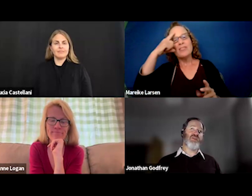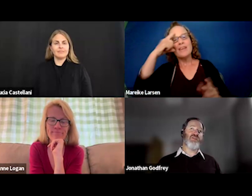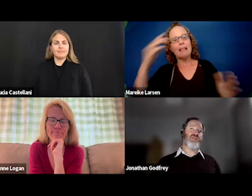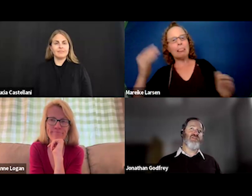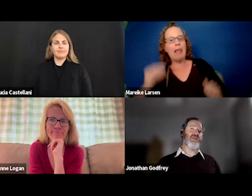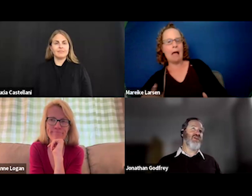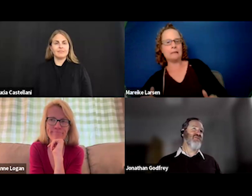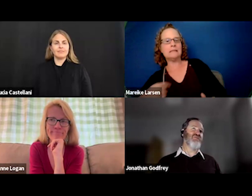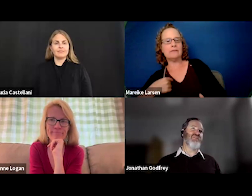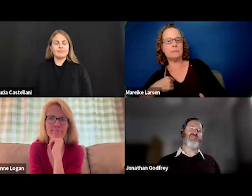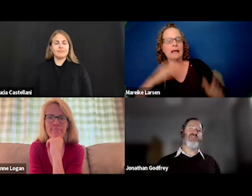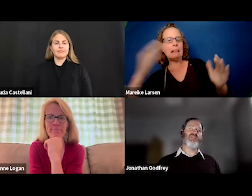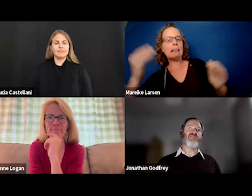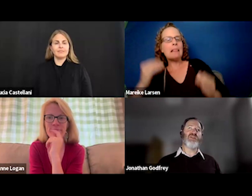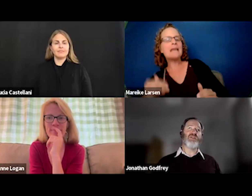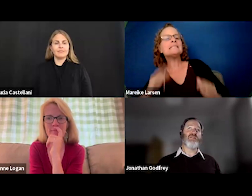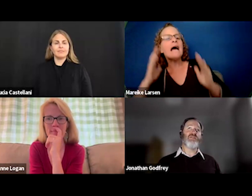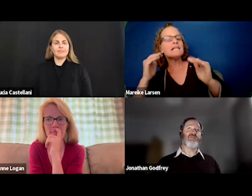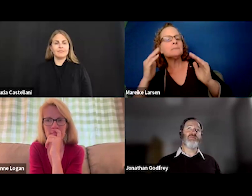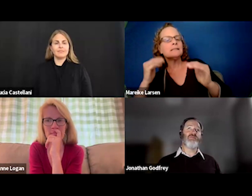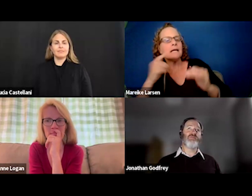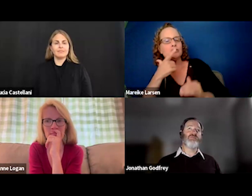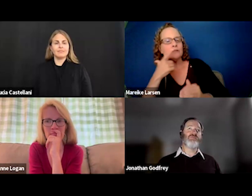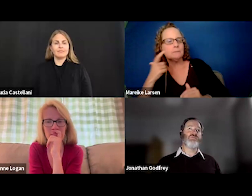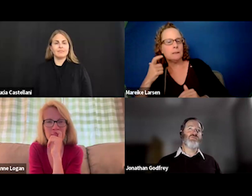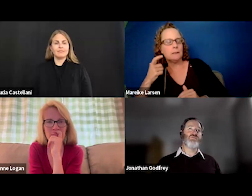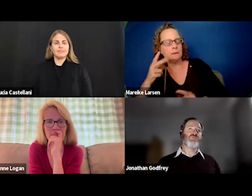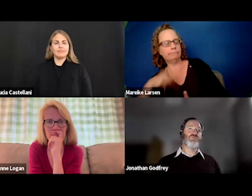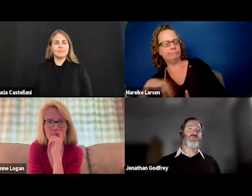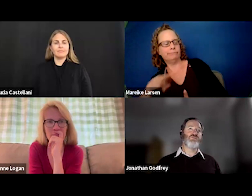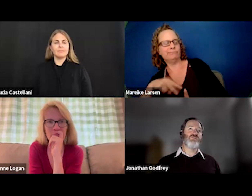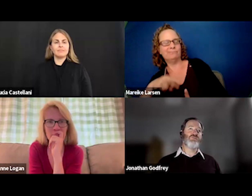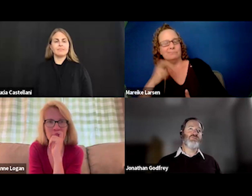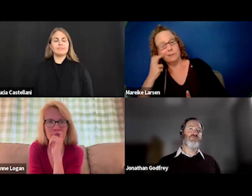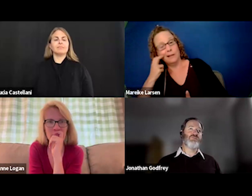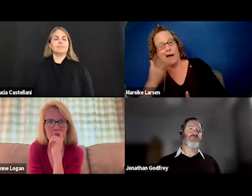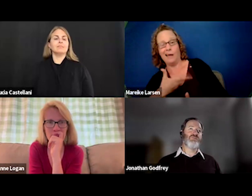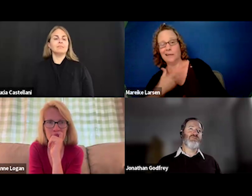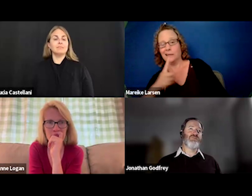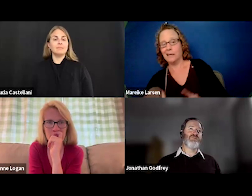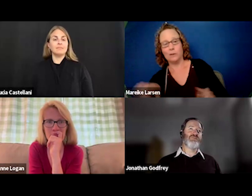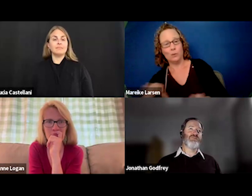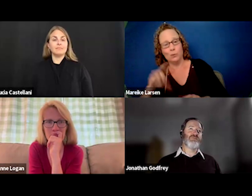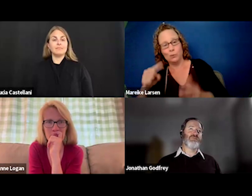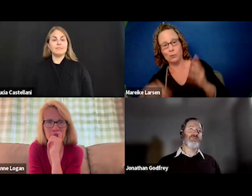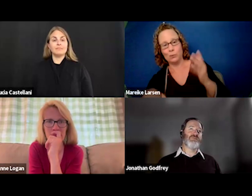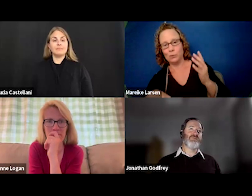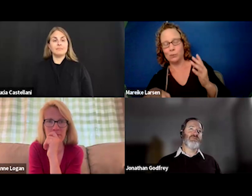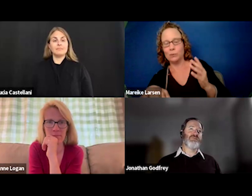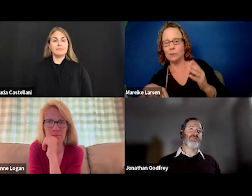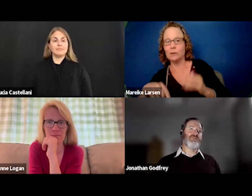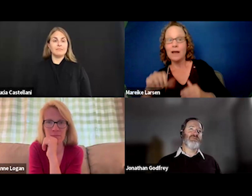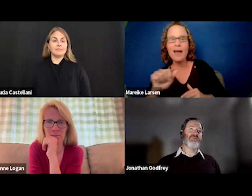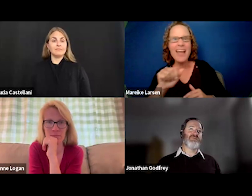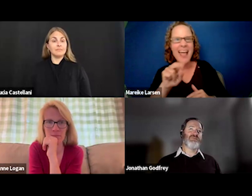is something I've invested in heavily. Thank you for that. Anne, do you have any thoughts on this one?